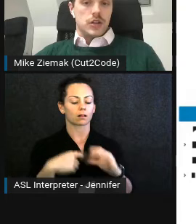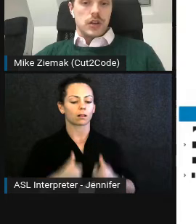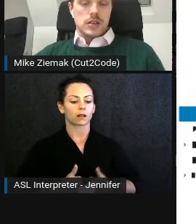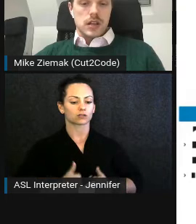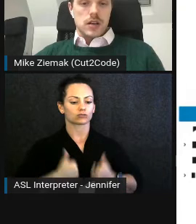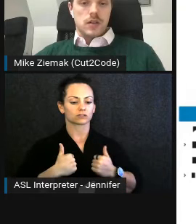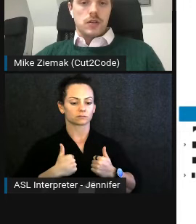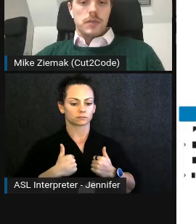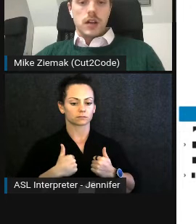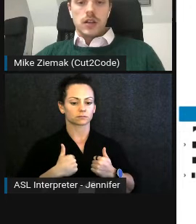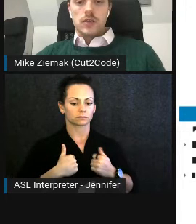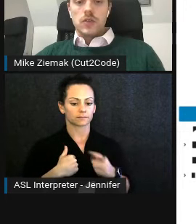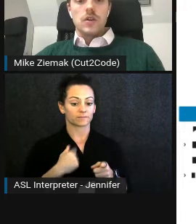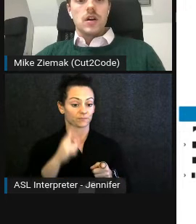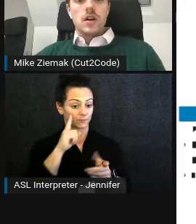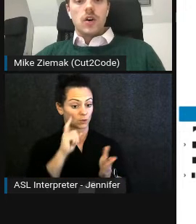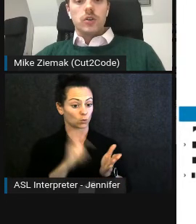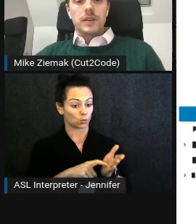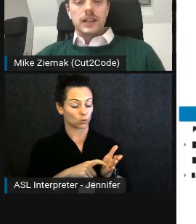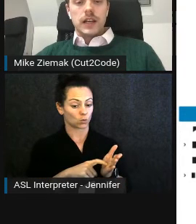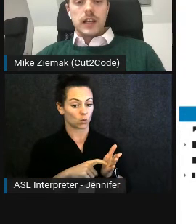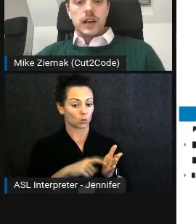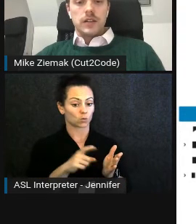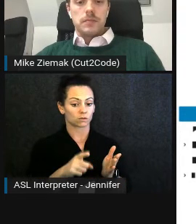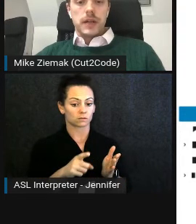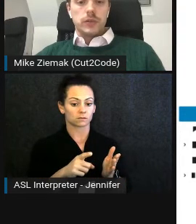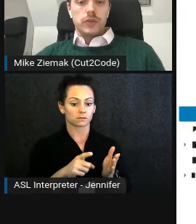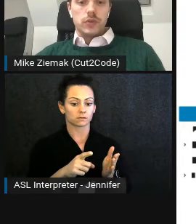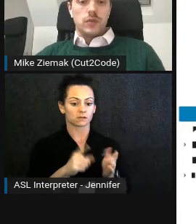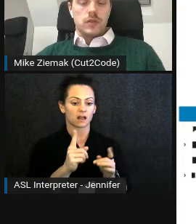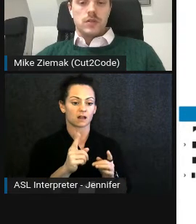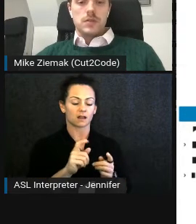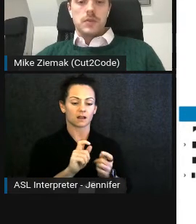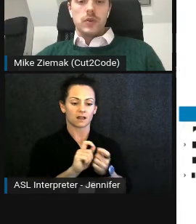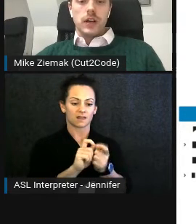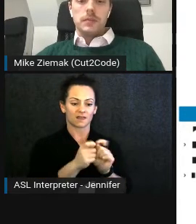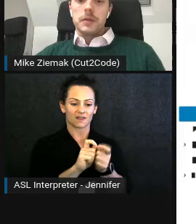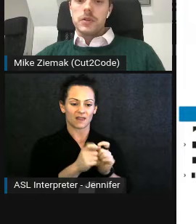As you can see, Gutenberg editor automatically added mail to support@mailbox.com.